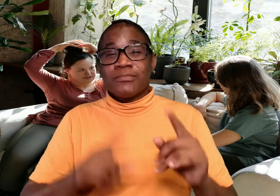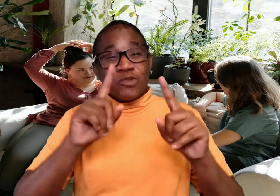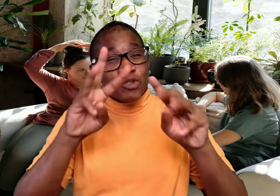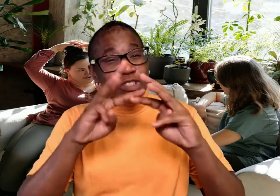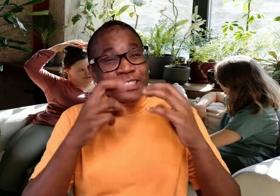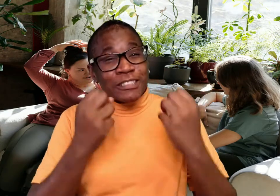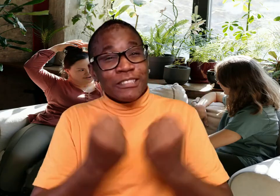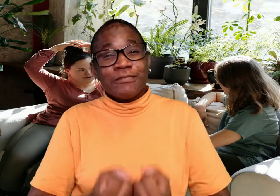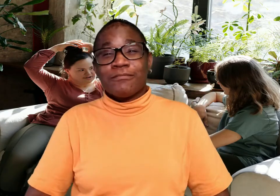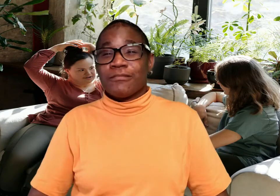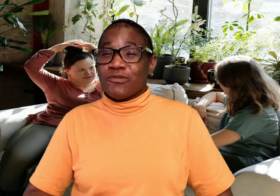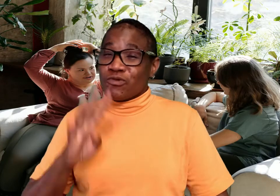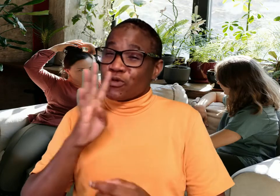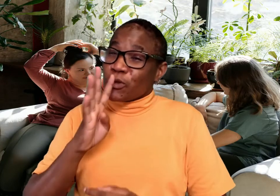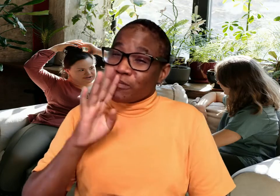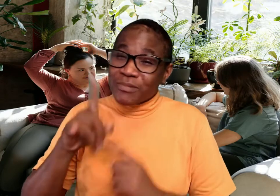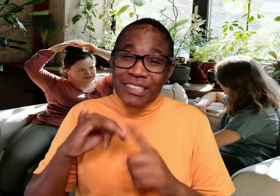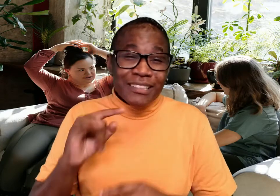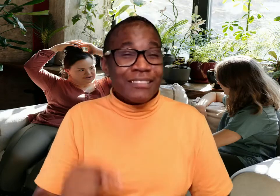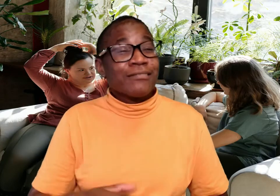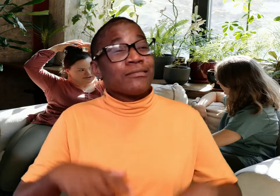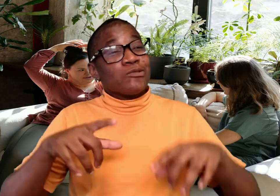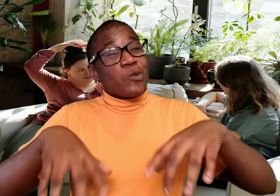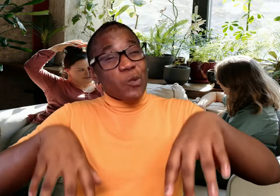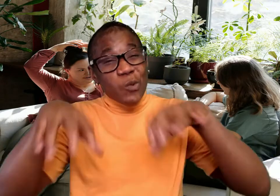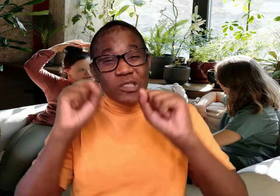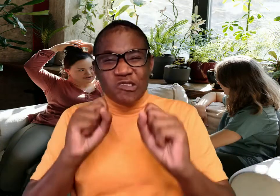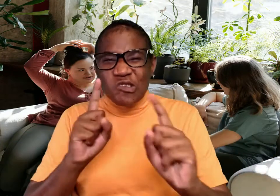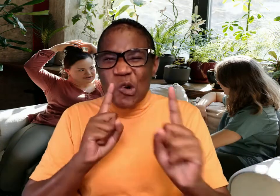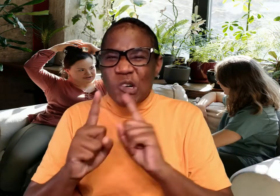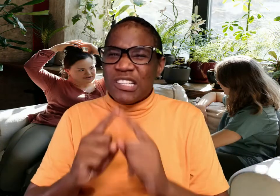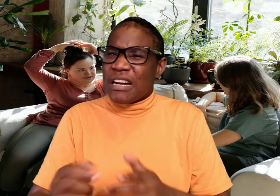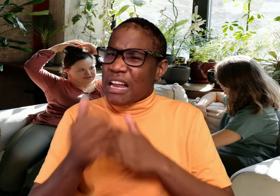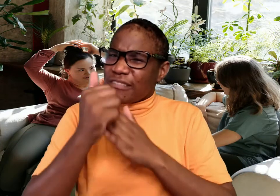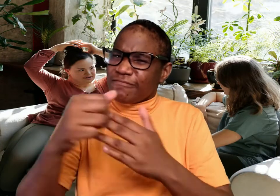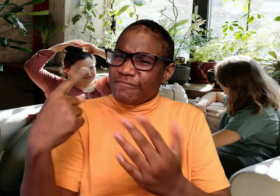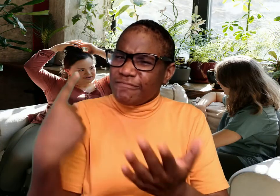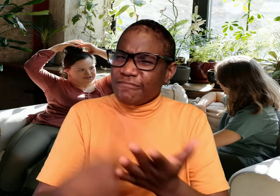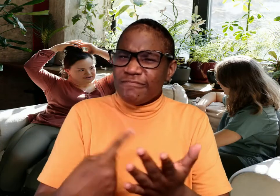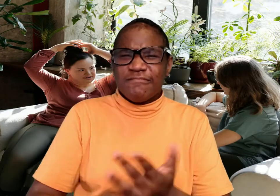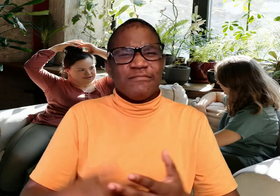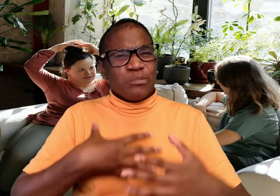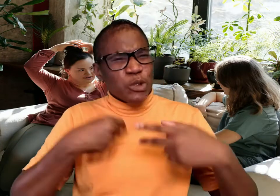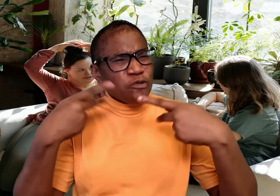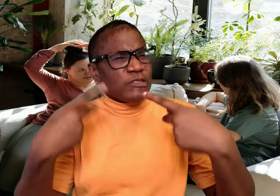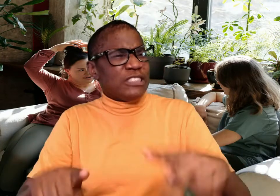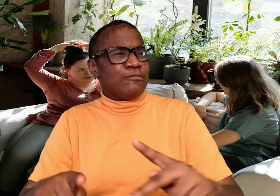Attend ongoing workshops and trainings, talk about and engage in dialogue on white privilege,